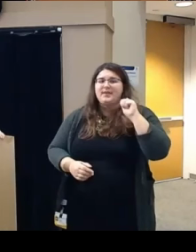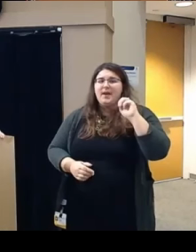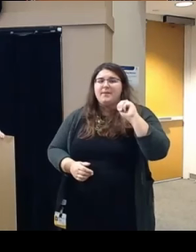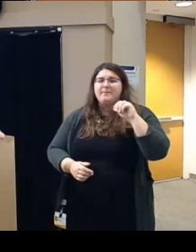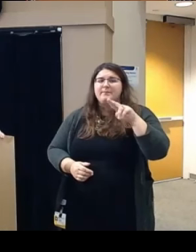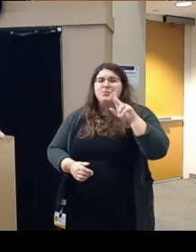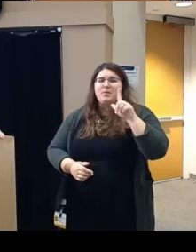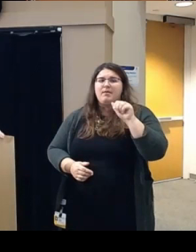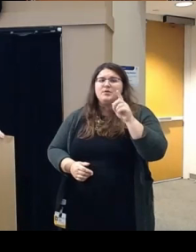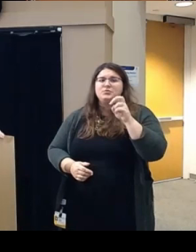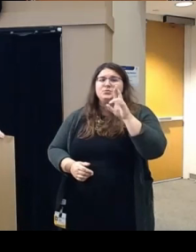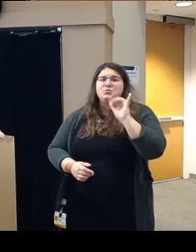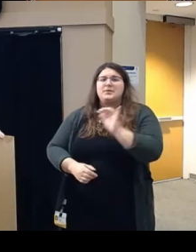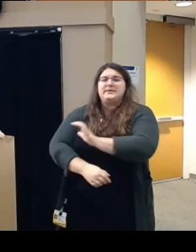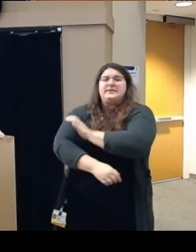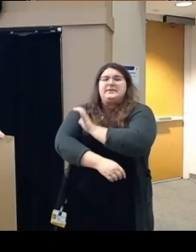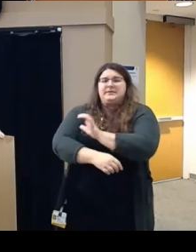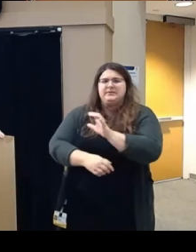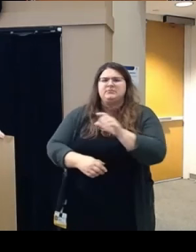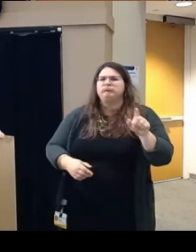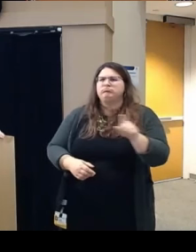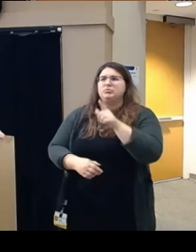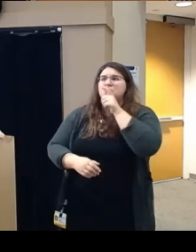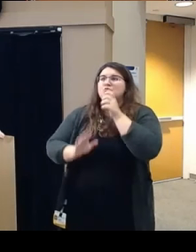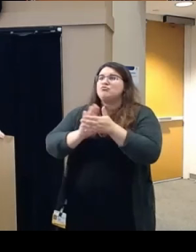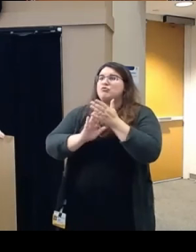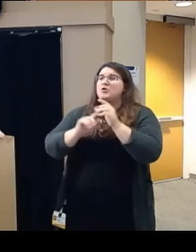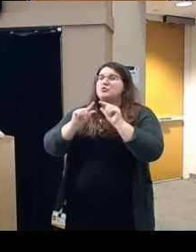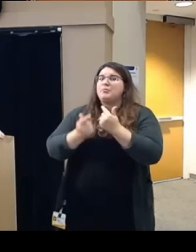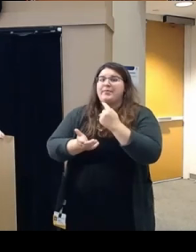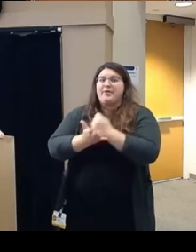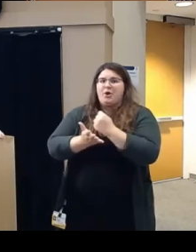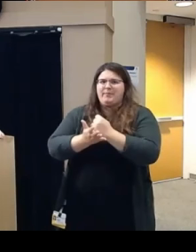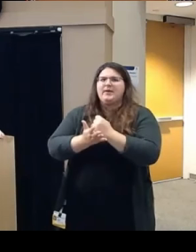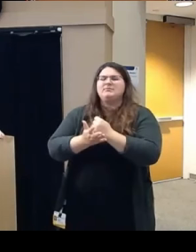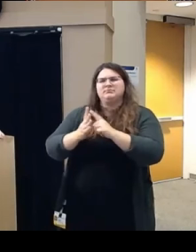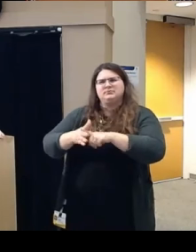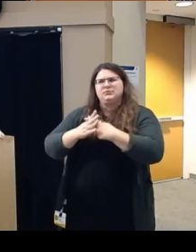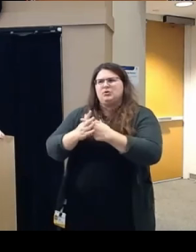using this new workflow um sometime in November the each Clinic has kind of different guidelines